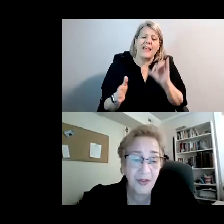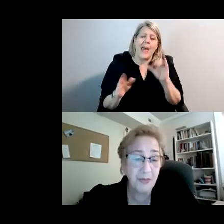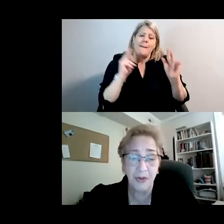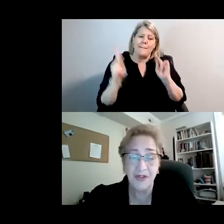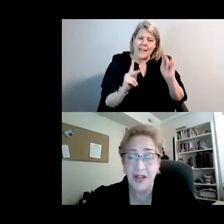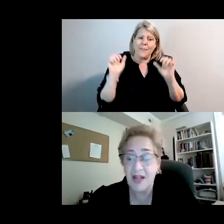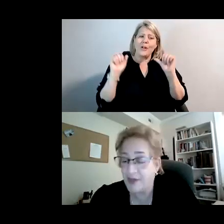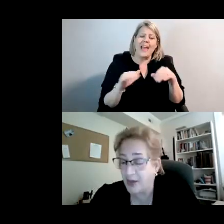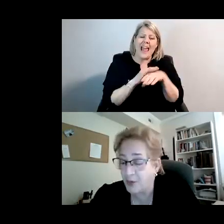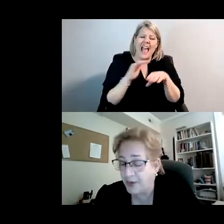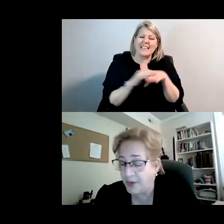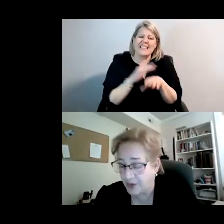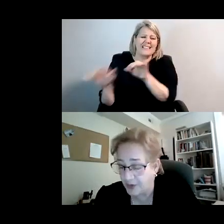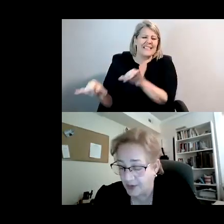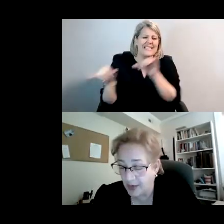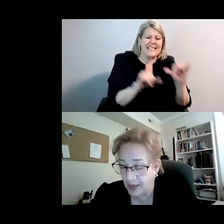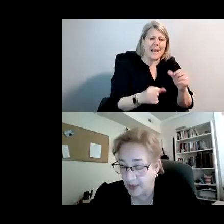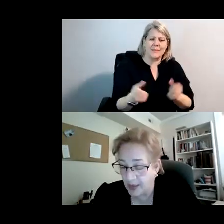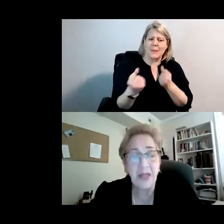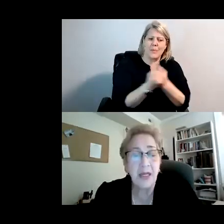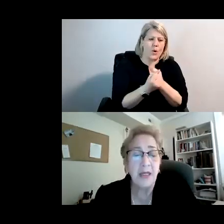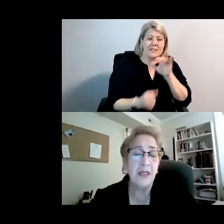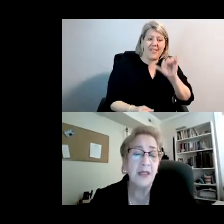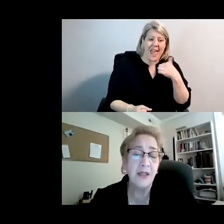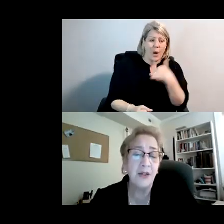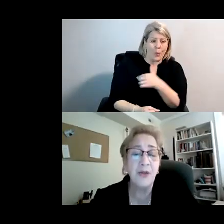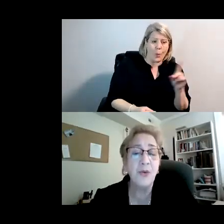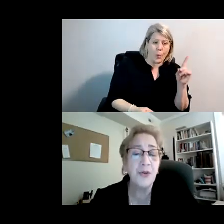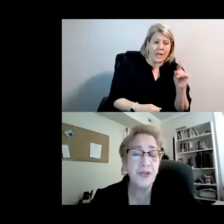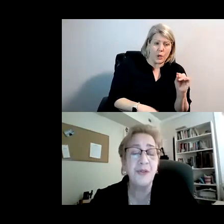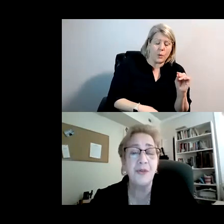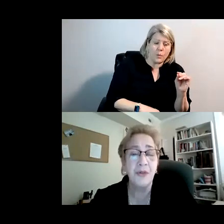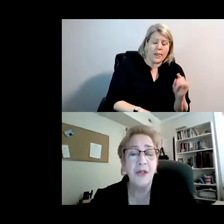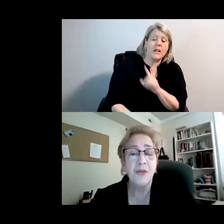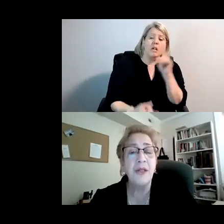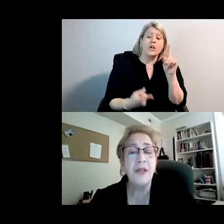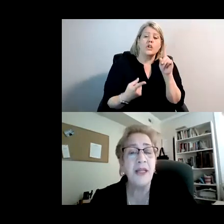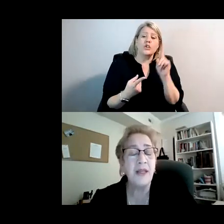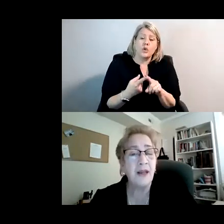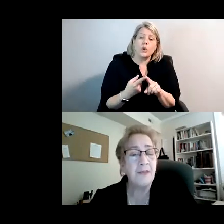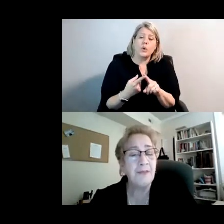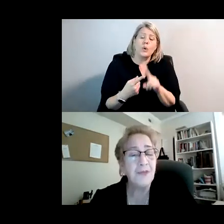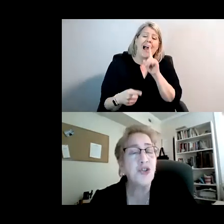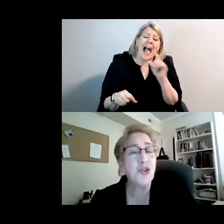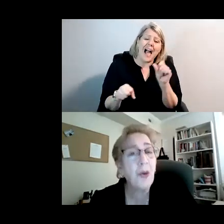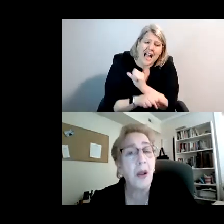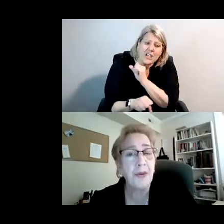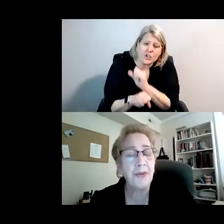of supports that we do, you know, in order to really shore up